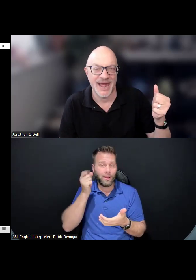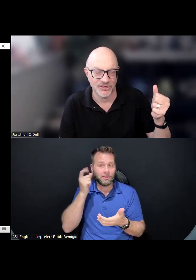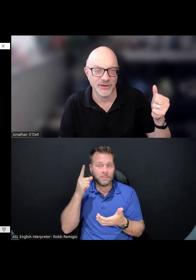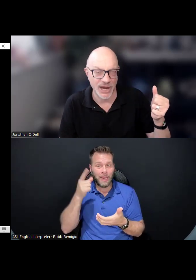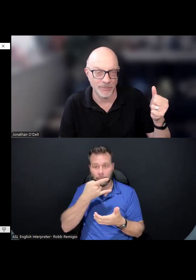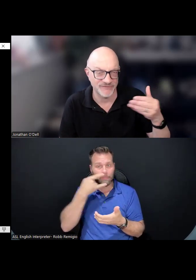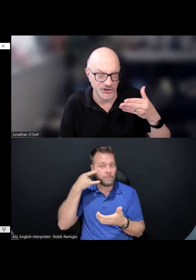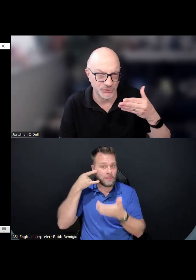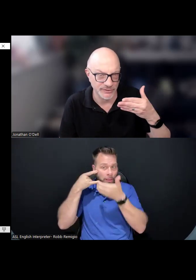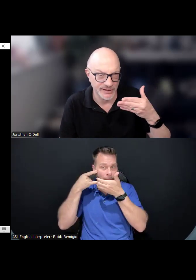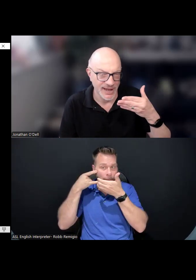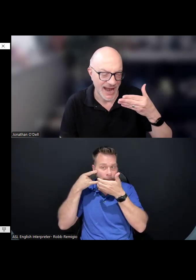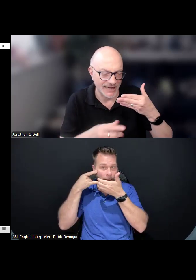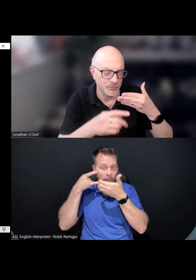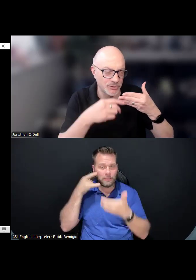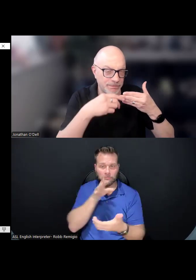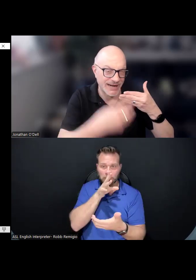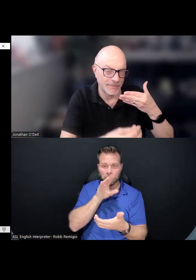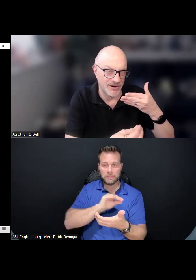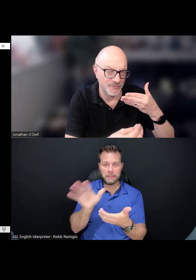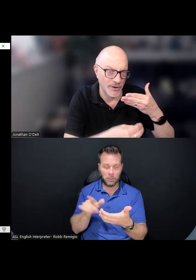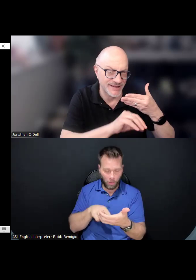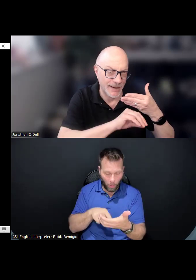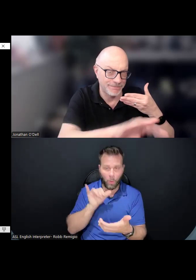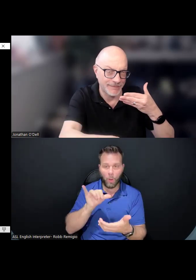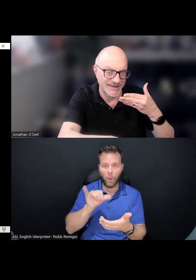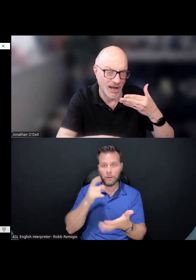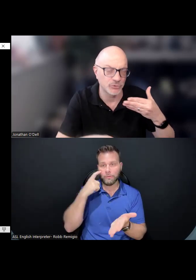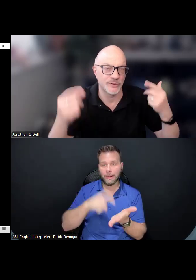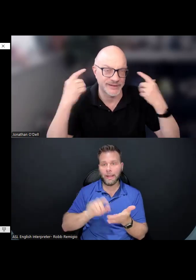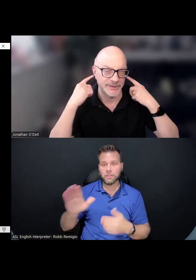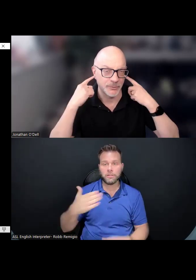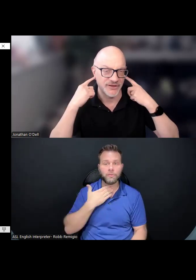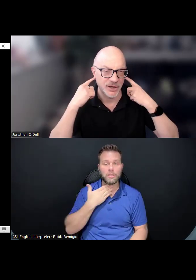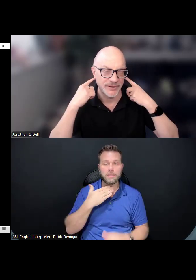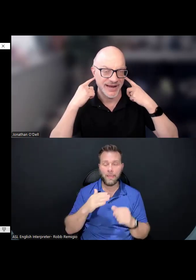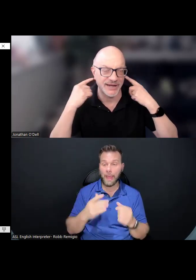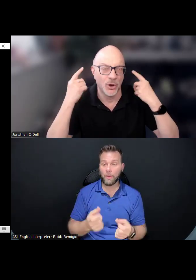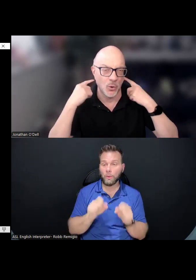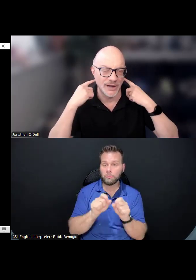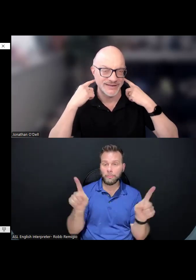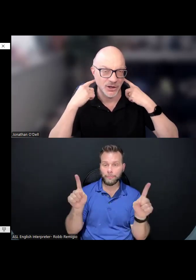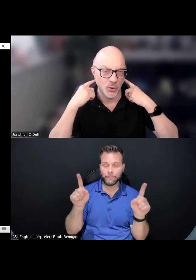back that allowed people to understand masked healthcare It would pick up their voice and beam it out to somebody with